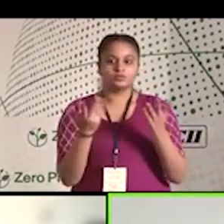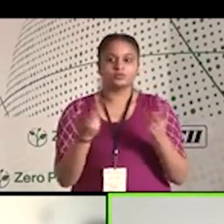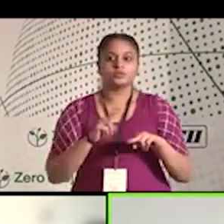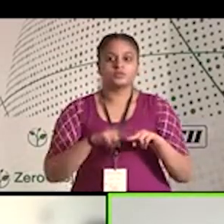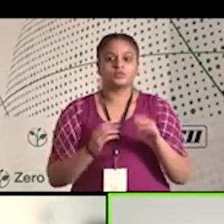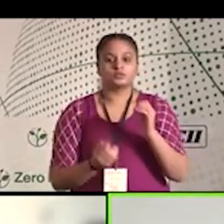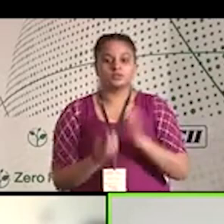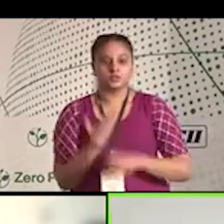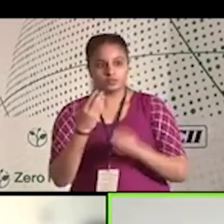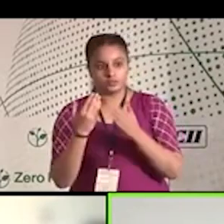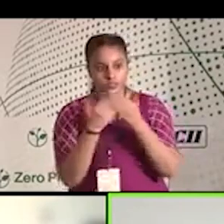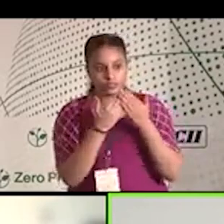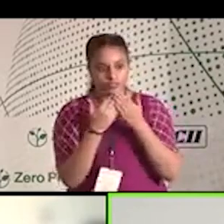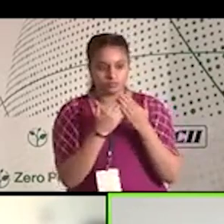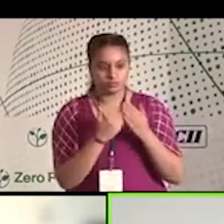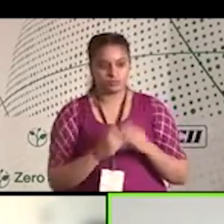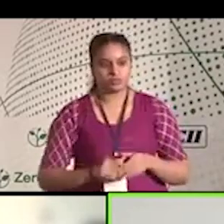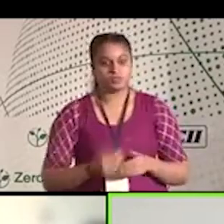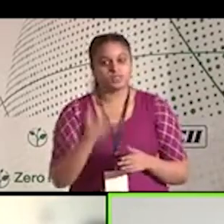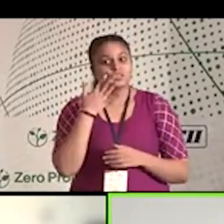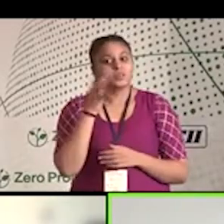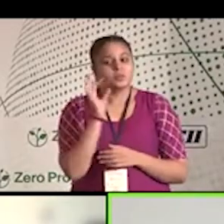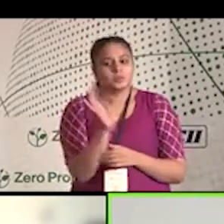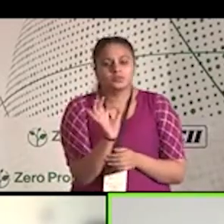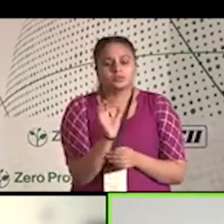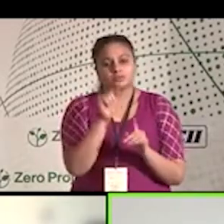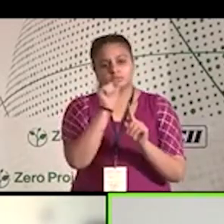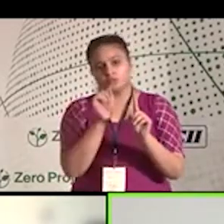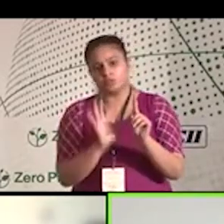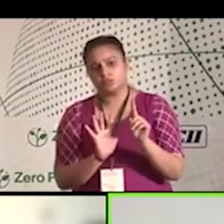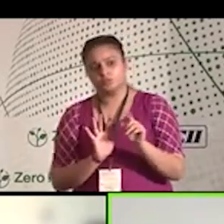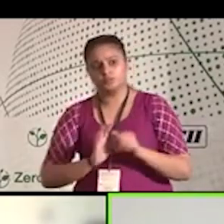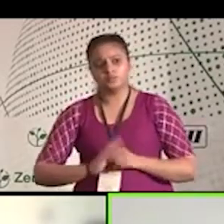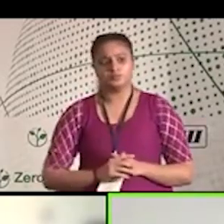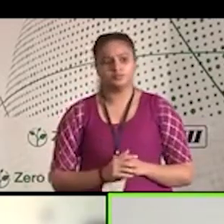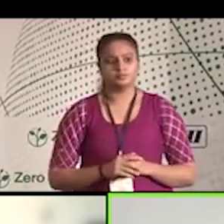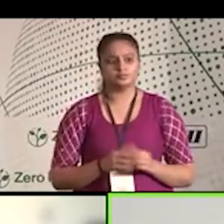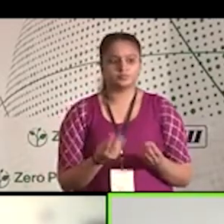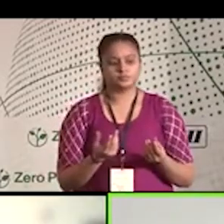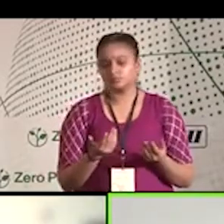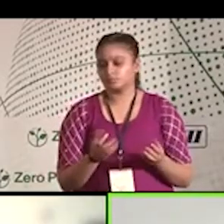as it is important for learning ability, learning, basically.